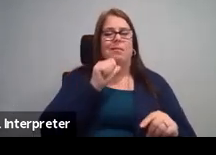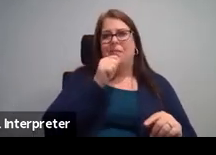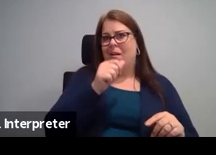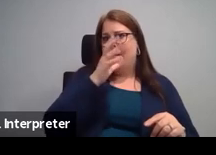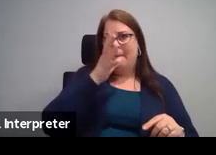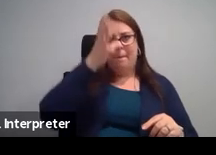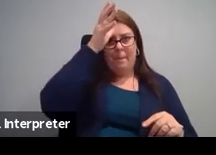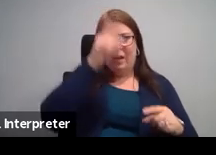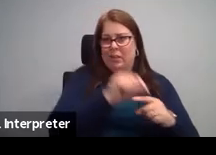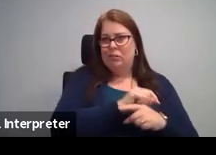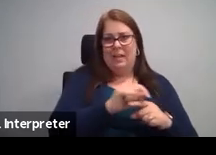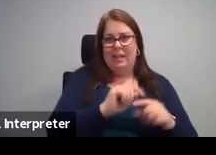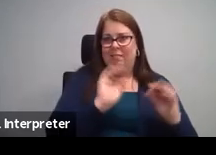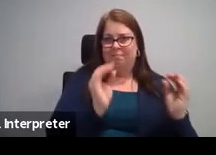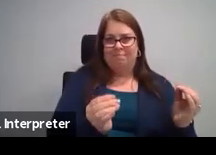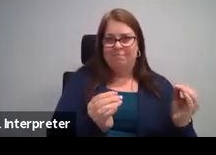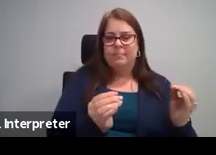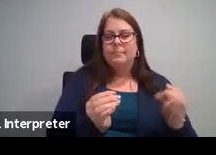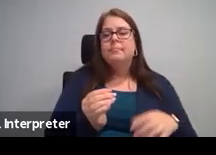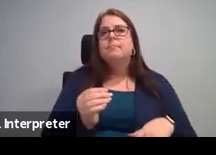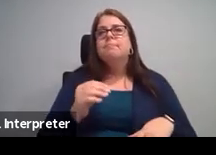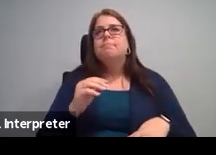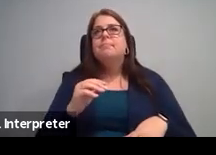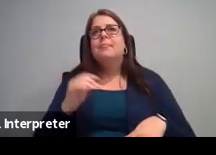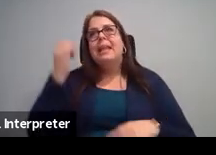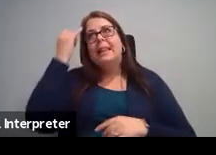Cathy Reznicek: The ideas that was good course design.